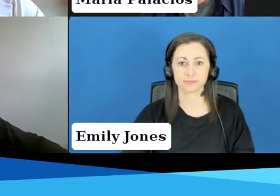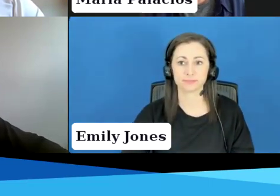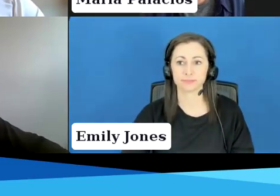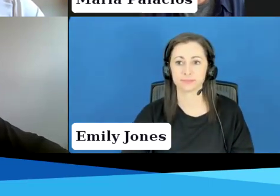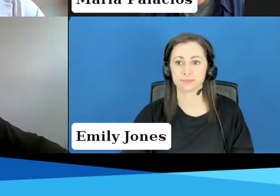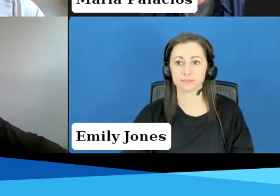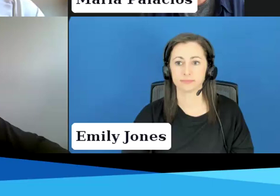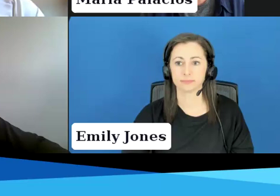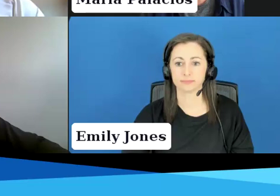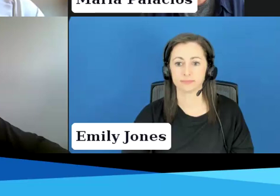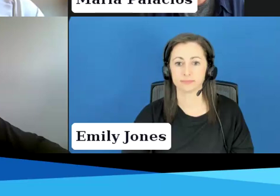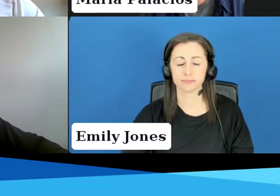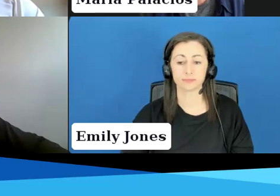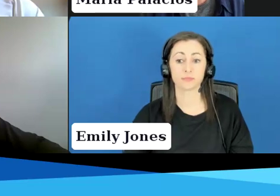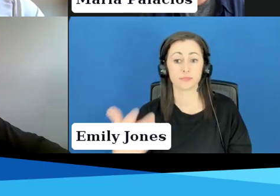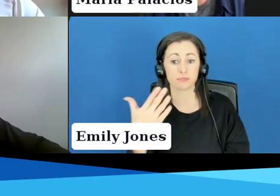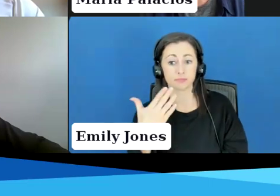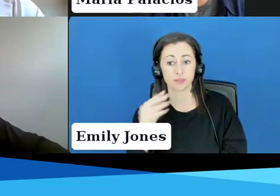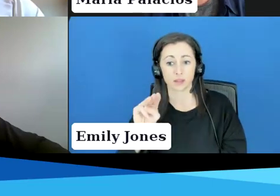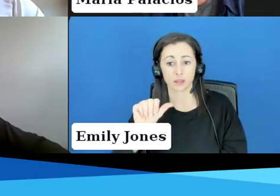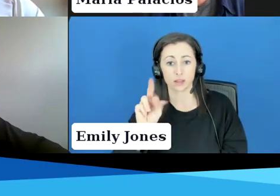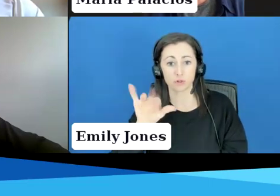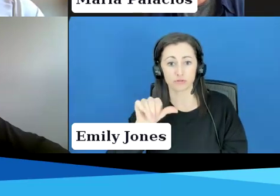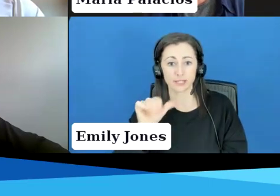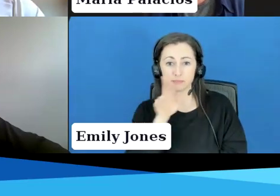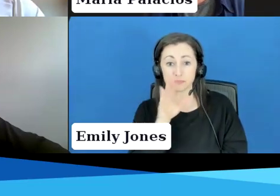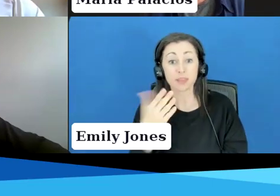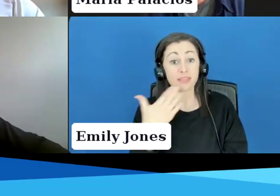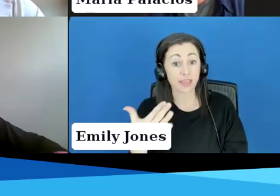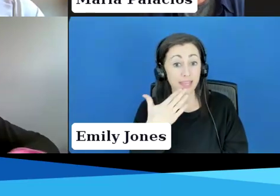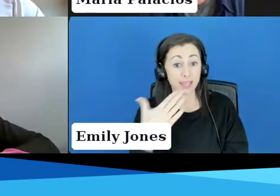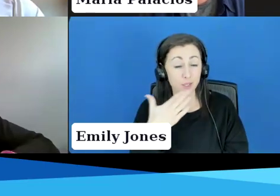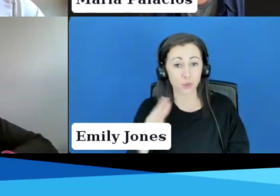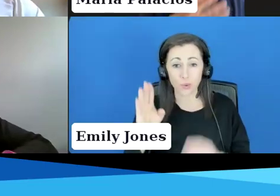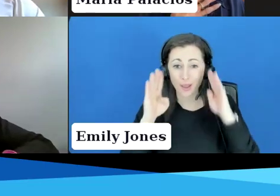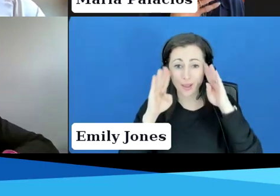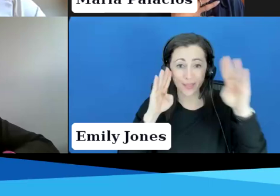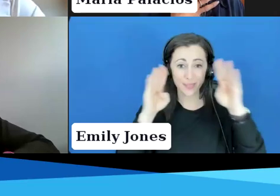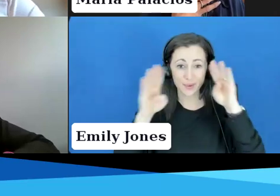Thank you. Thank you so, so much. Hello, everybody. I'm just...